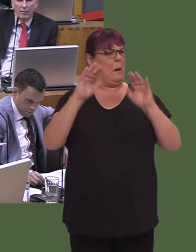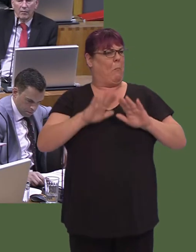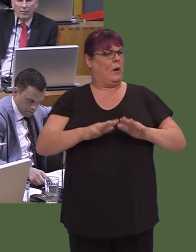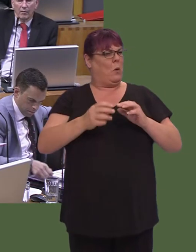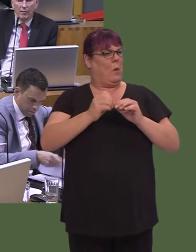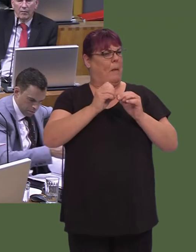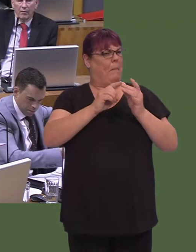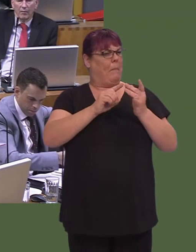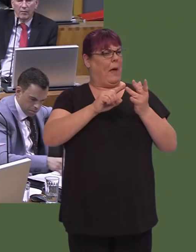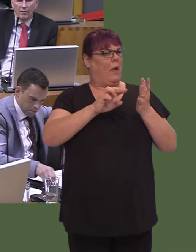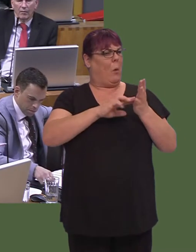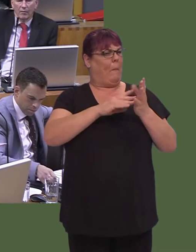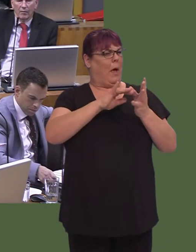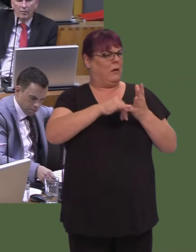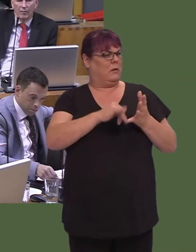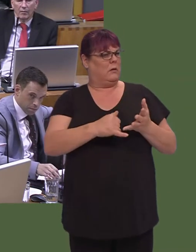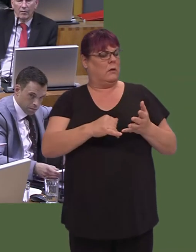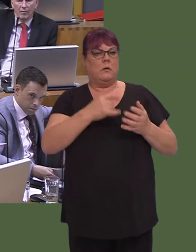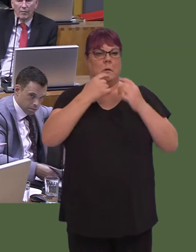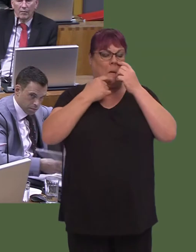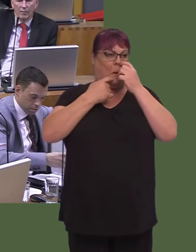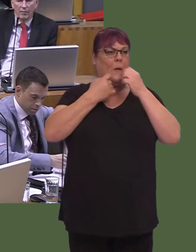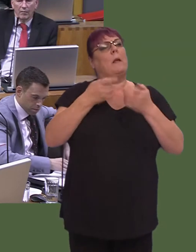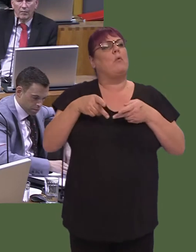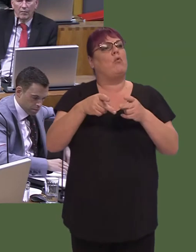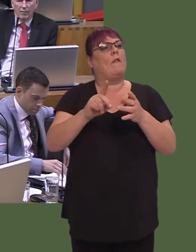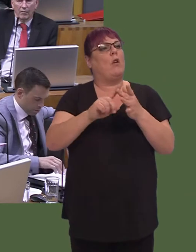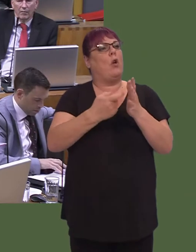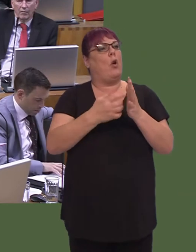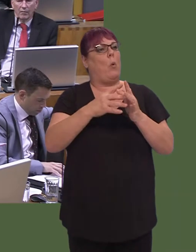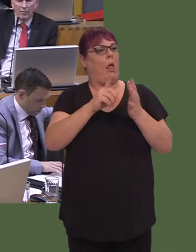And he cites the River Irwellóthere's work to be done there, clearly, with plastic.